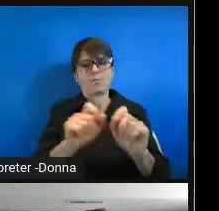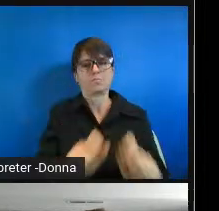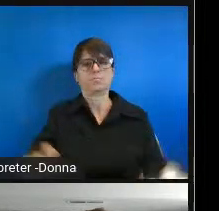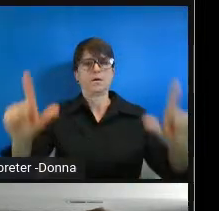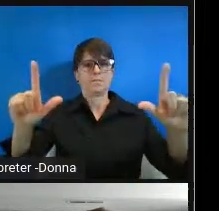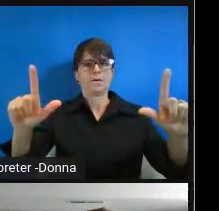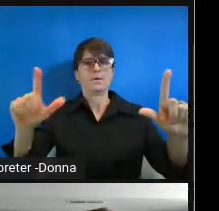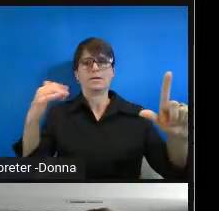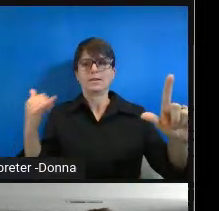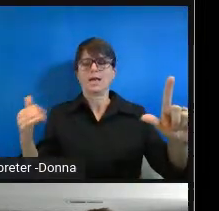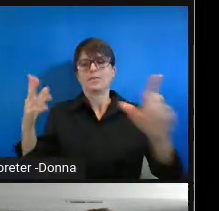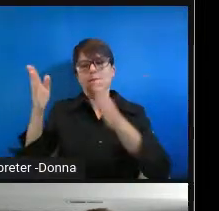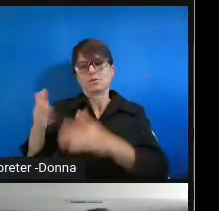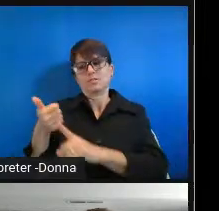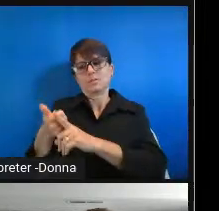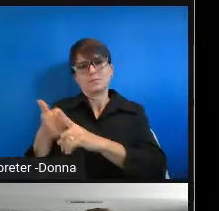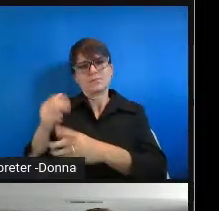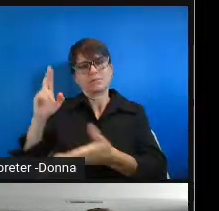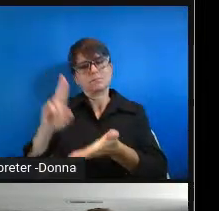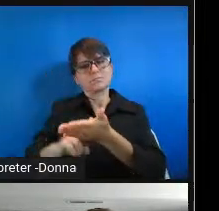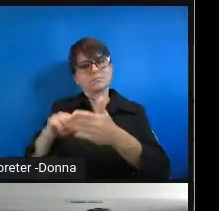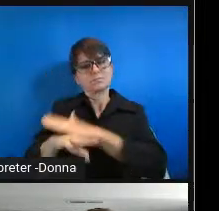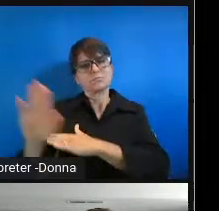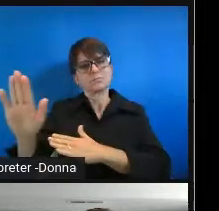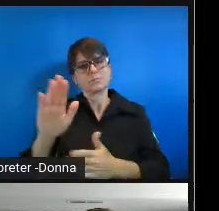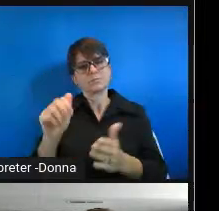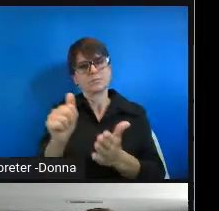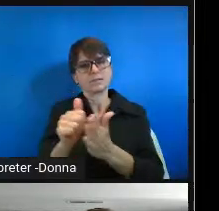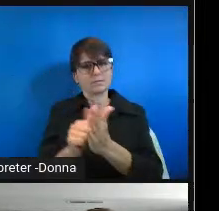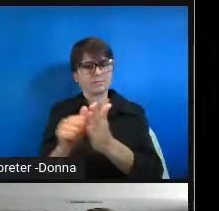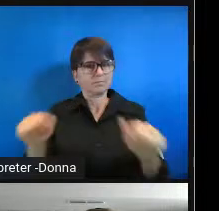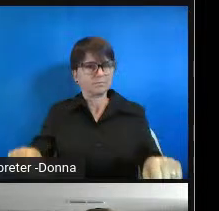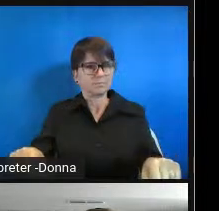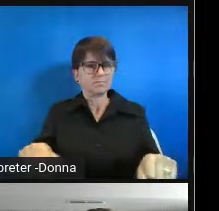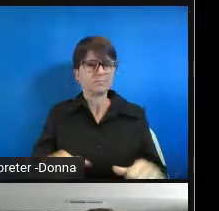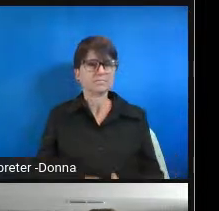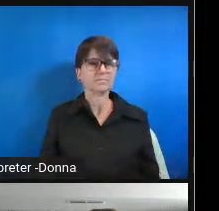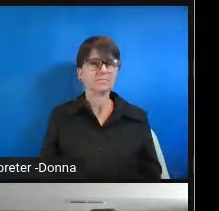An example of this is a login modal which would pop up a form with